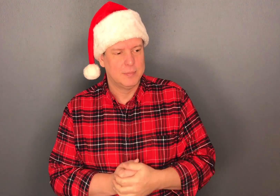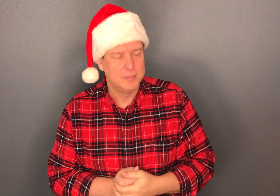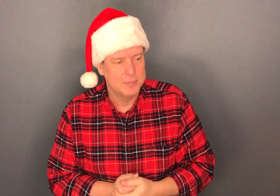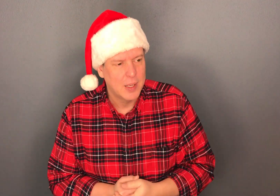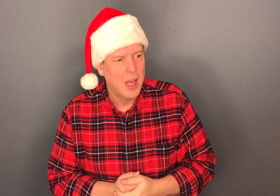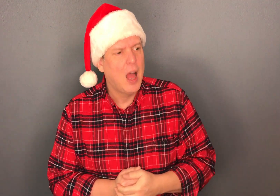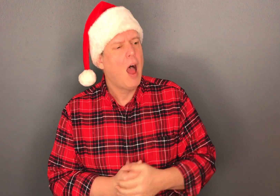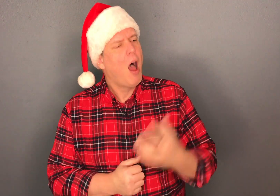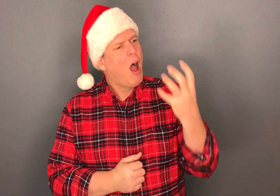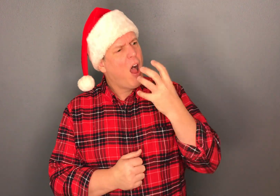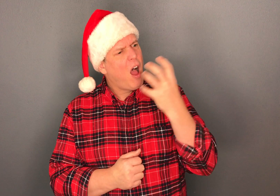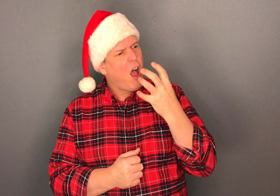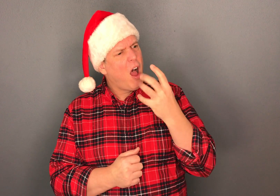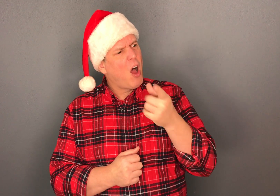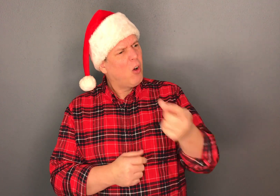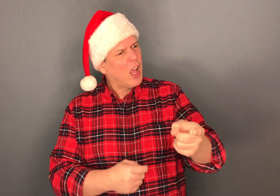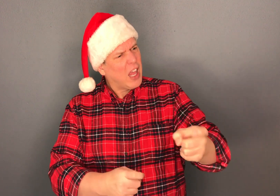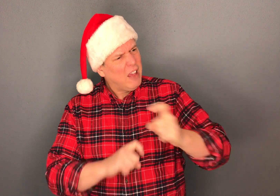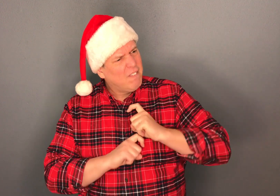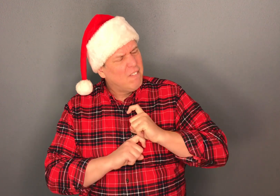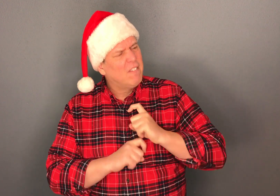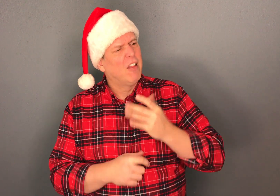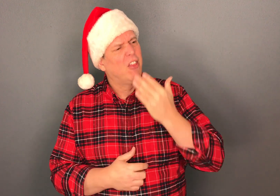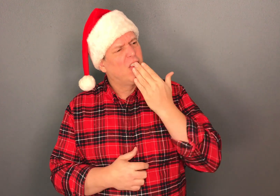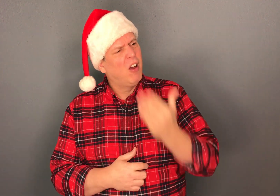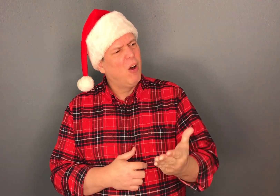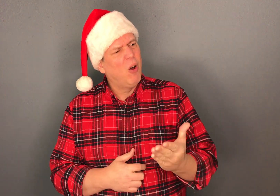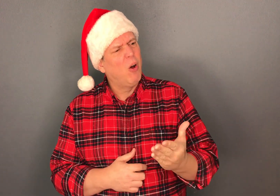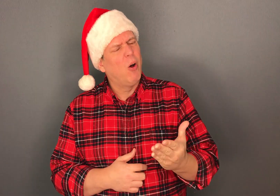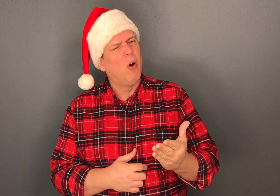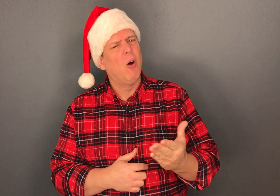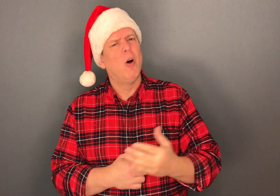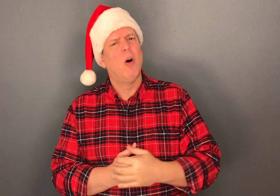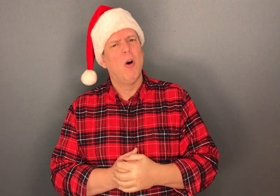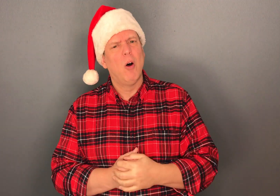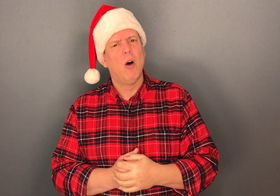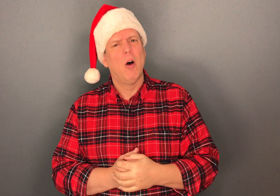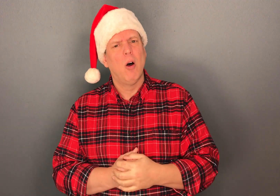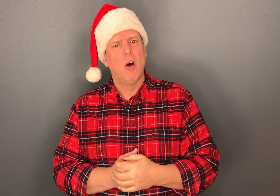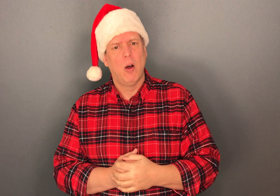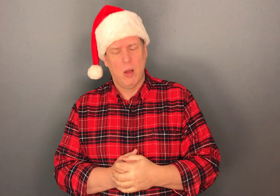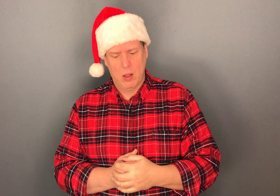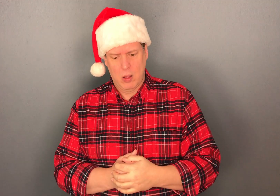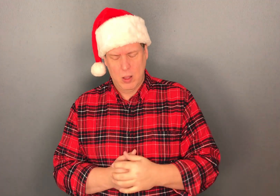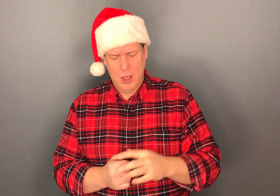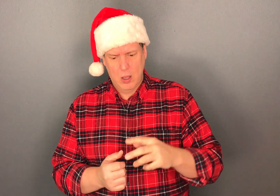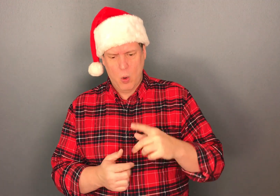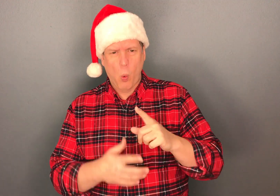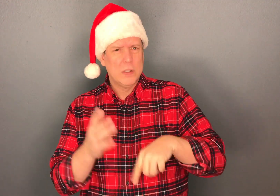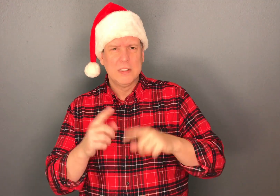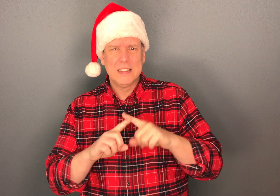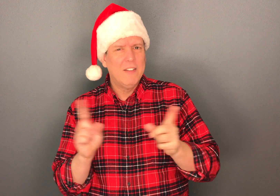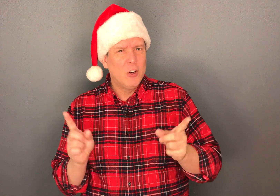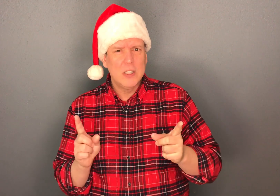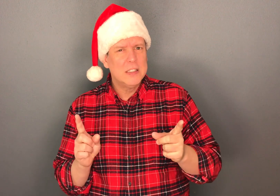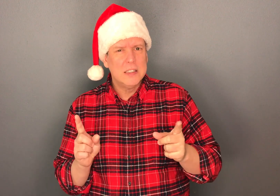I see looks more like this in ASL. WOW YOU GAVE ME-- THANK YOU!